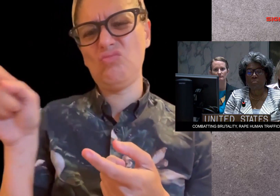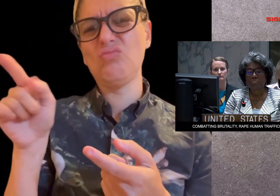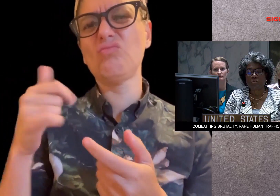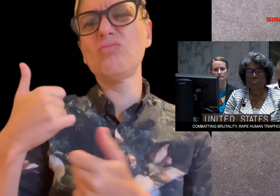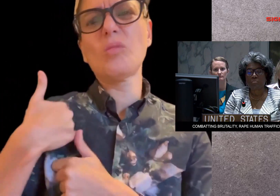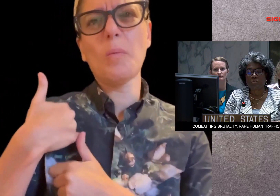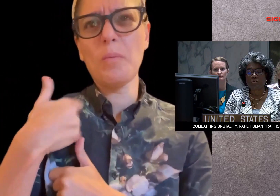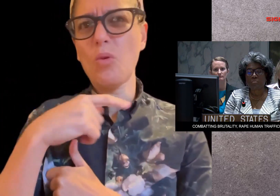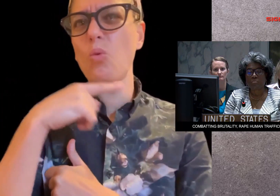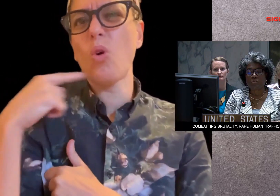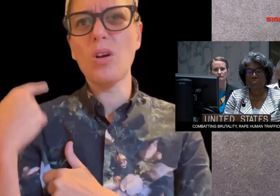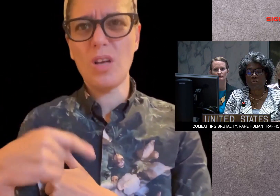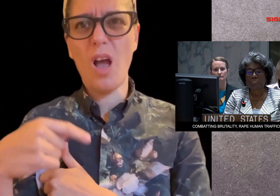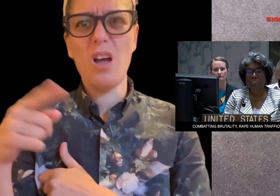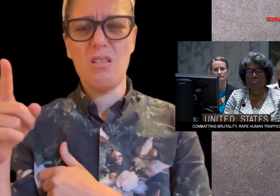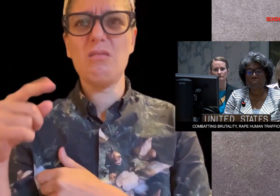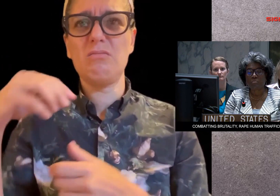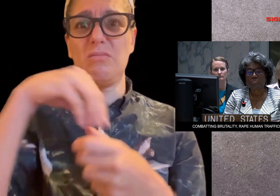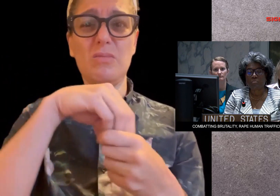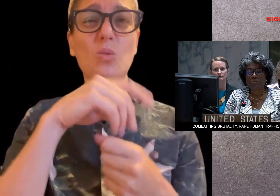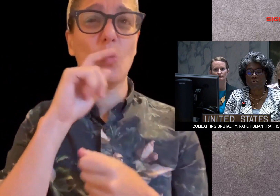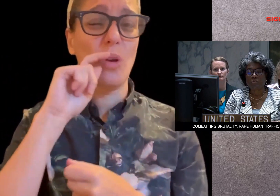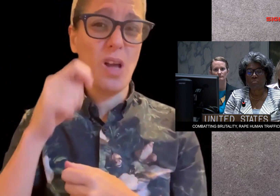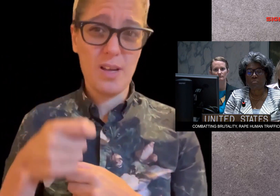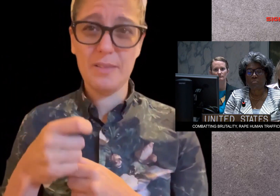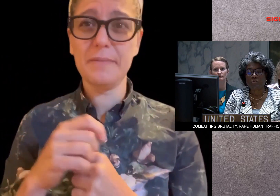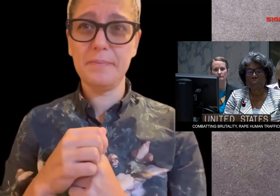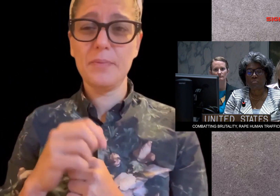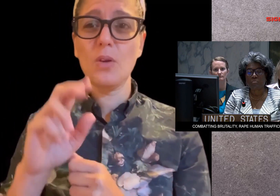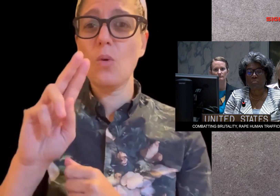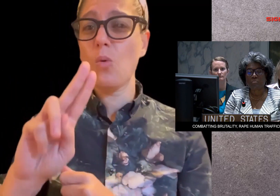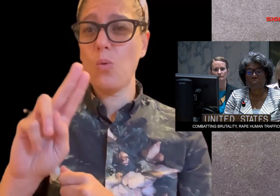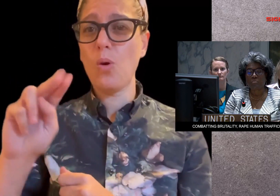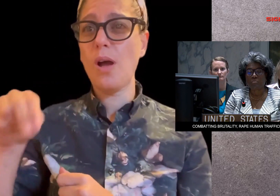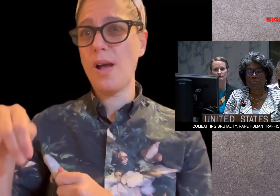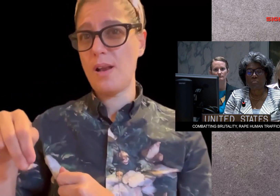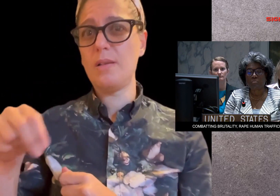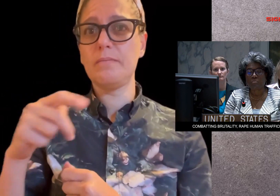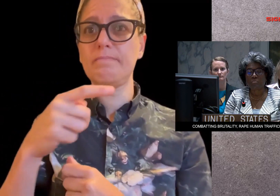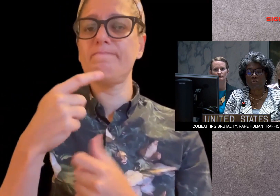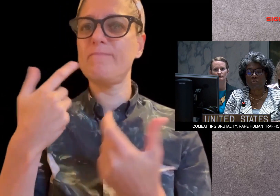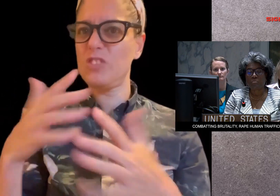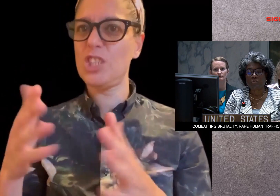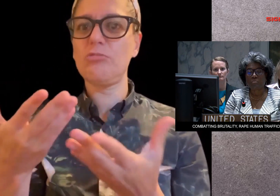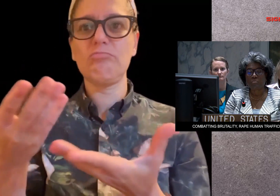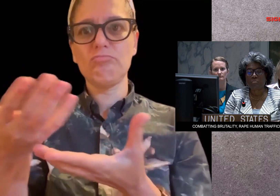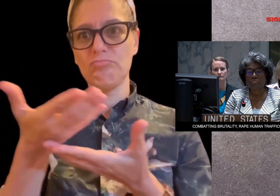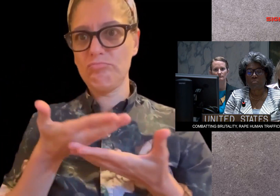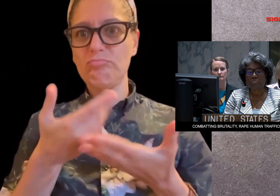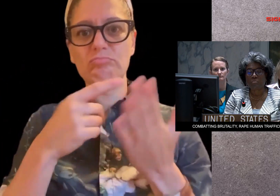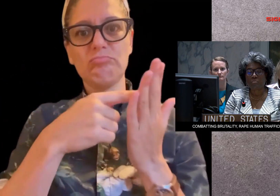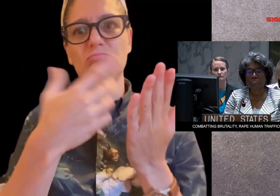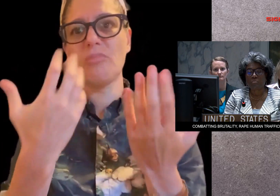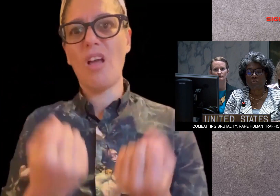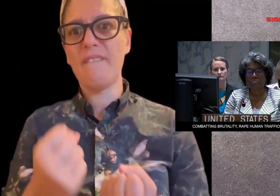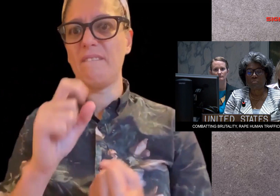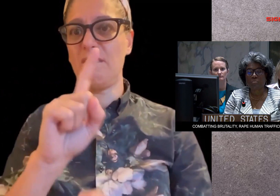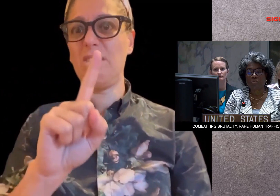sexual violence reportedly being committed by Russian soldiers in Ukraine United Nations